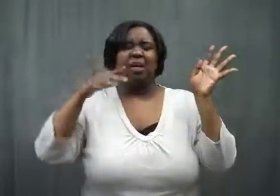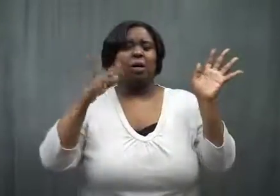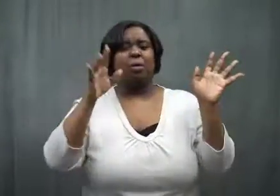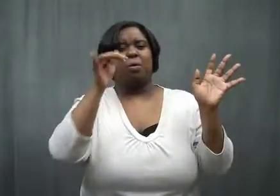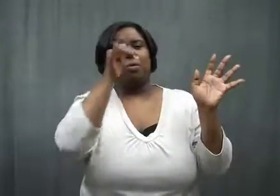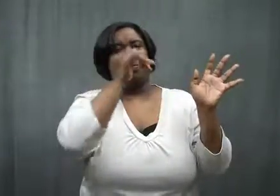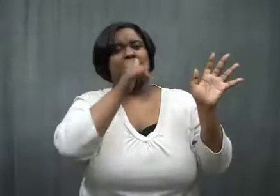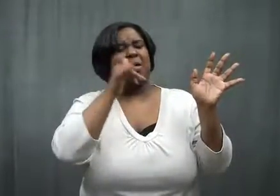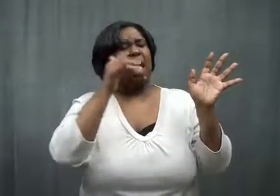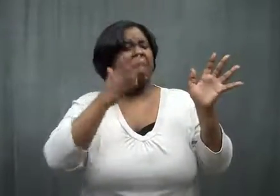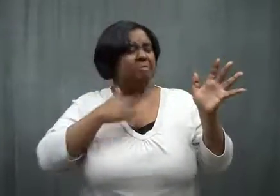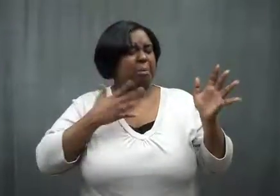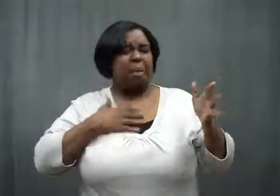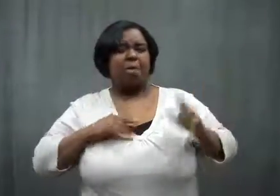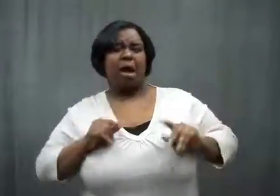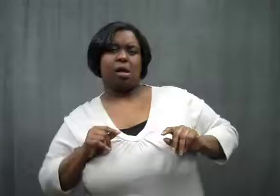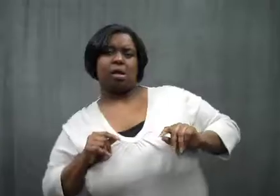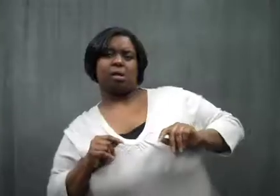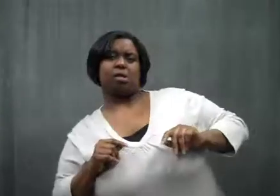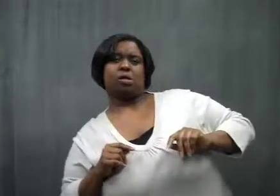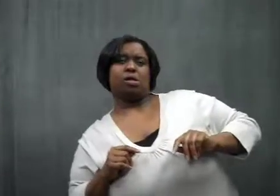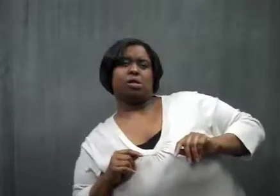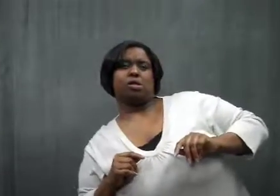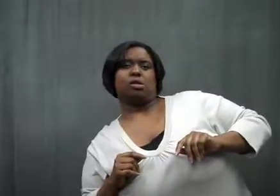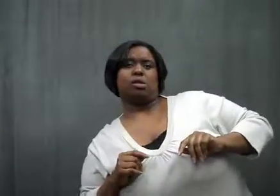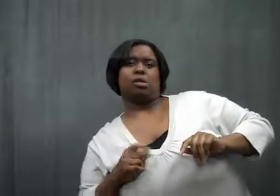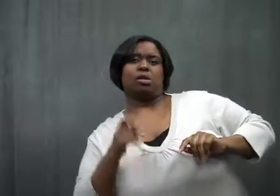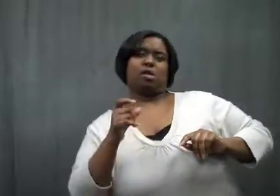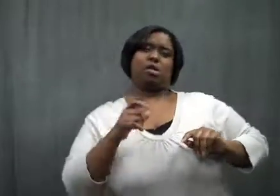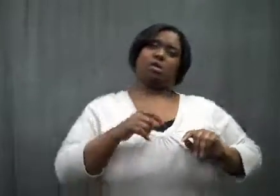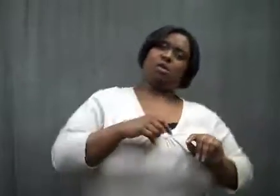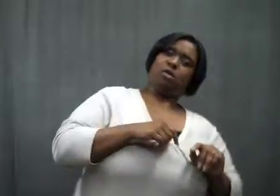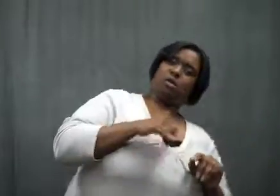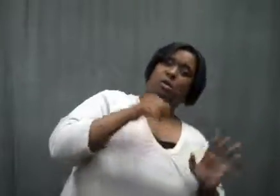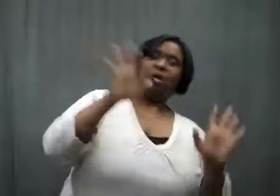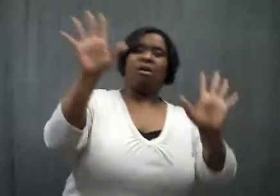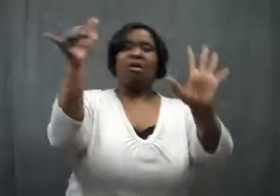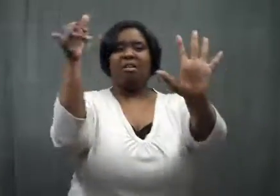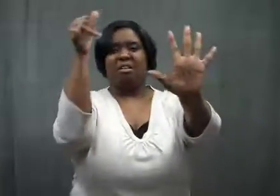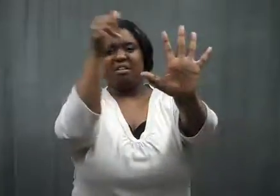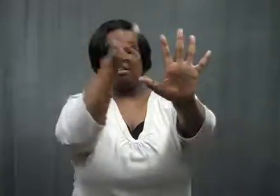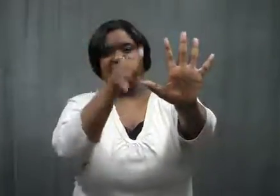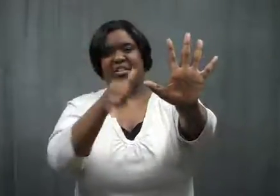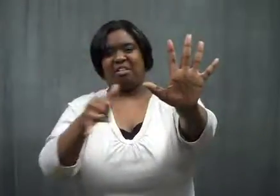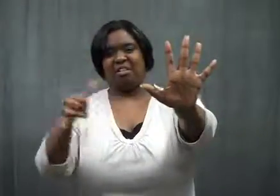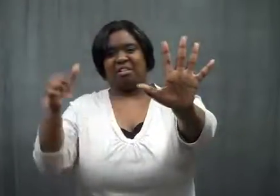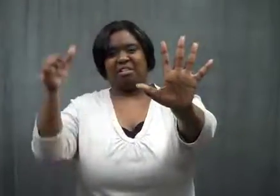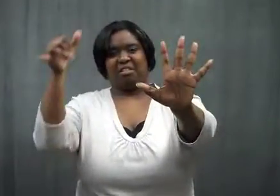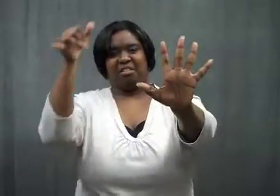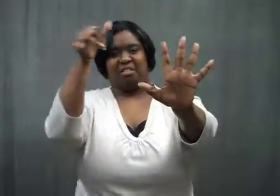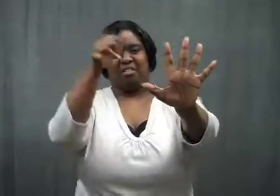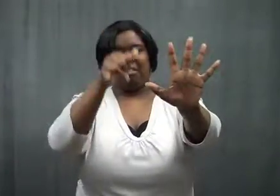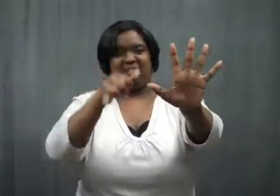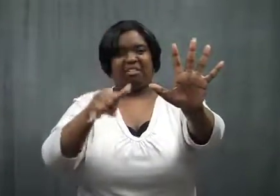My whole body tilted against the wind. It was really bad!